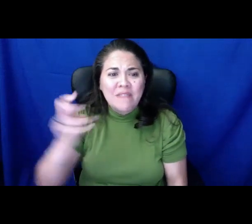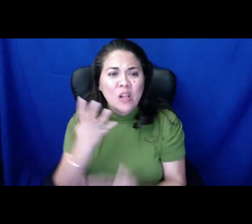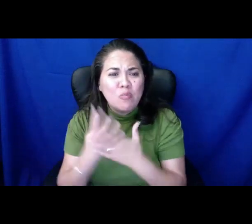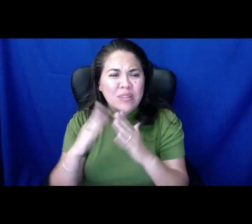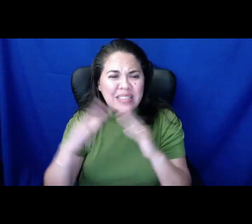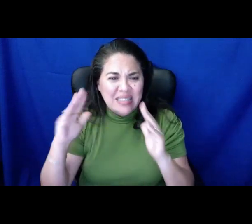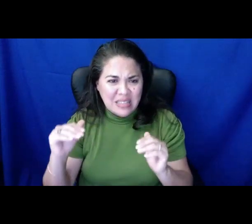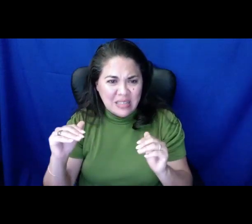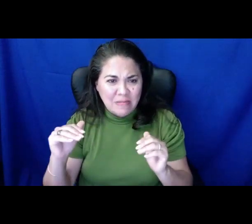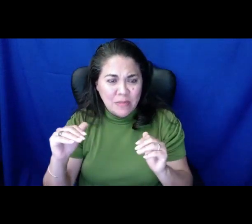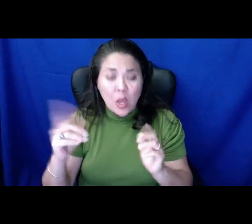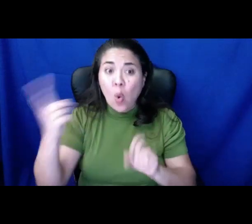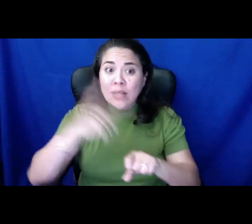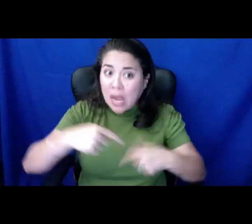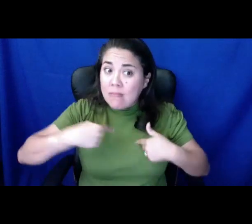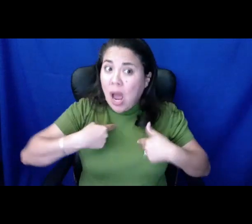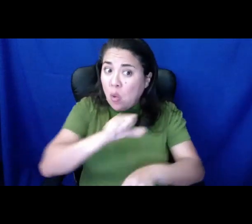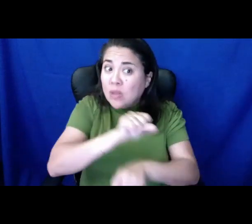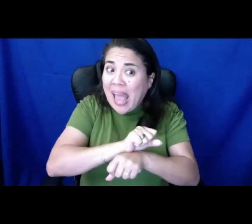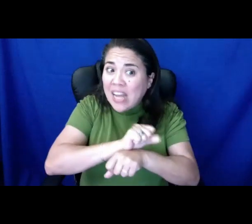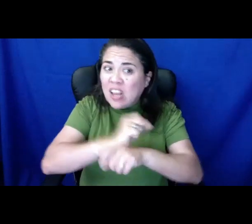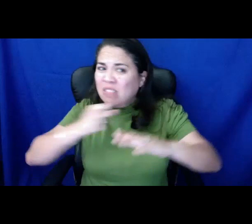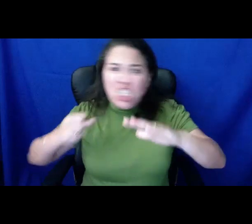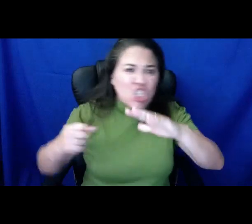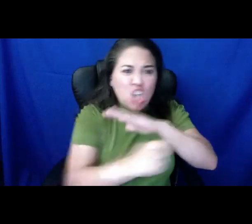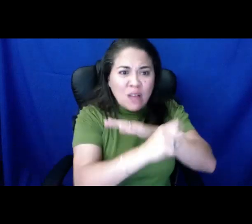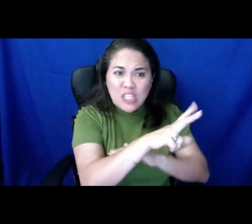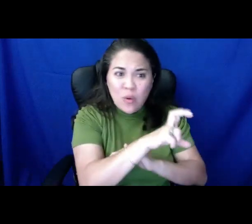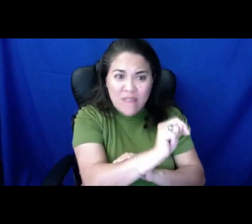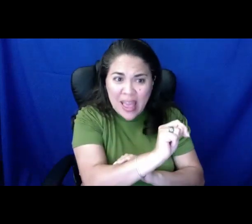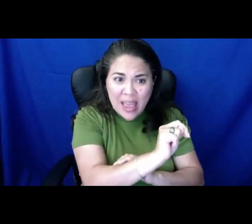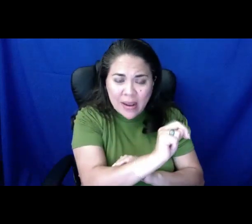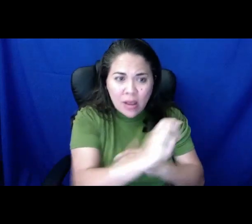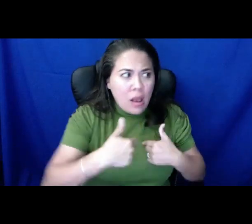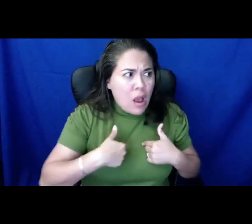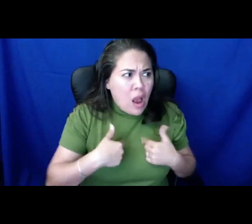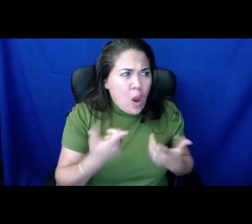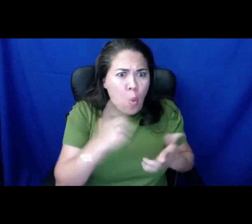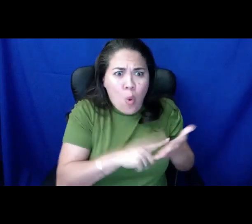Raymond Antrobus (He/Him): Once I was hancock shelf into a nice fan I didn't hear officer say why.